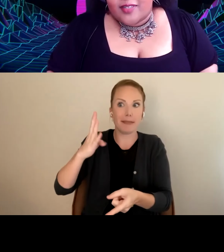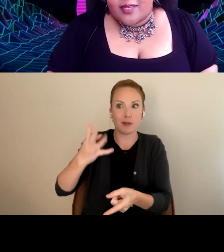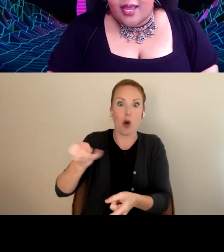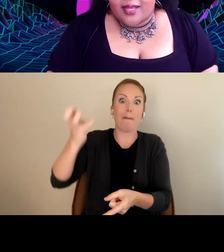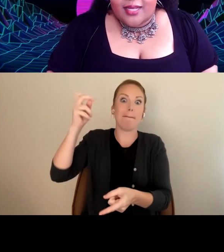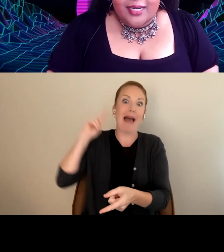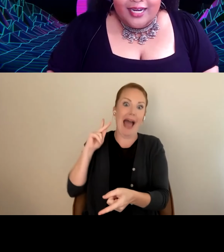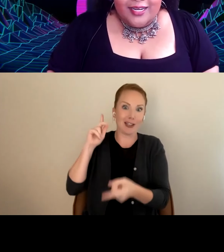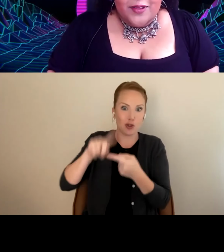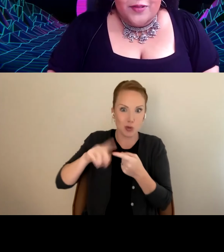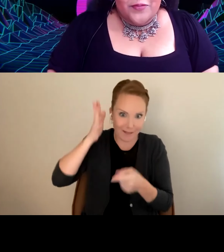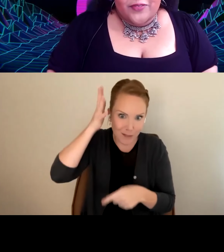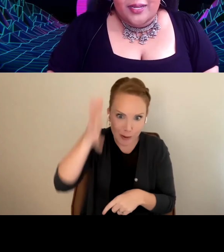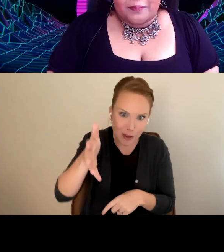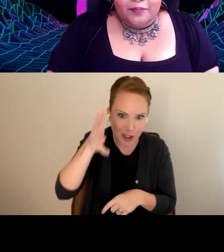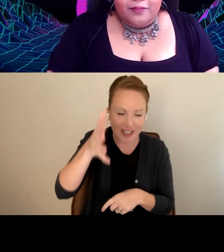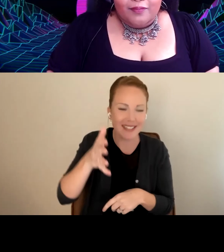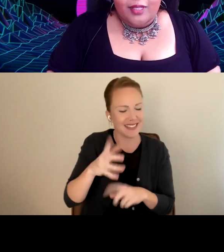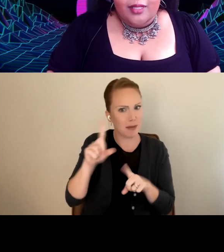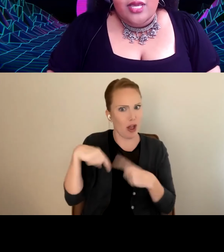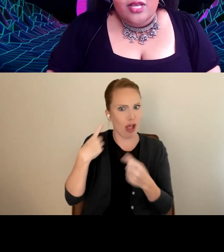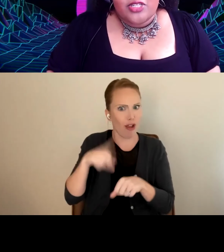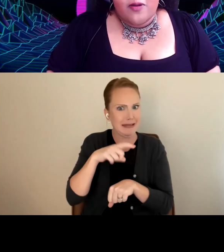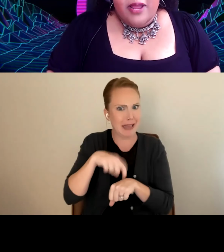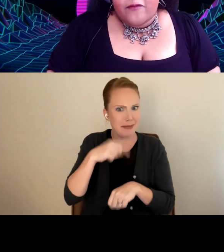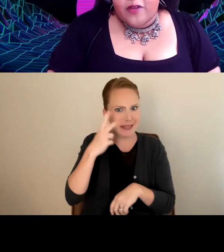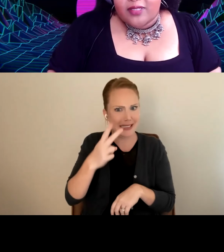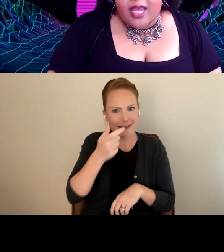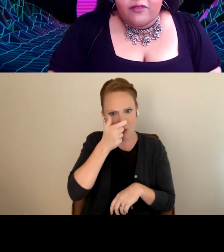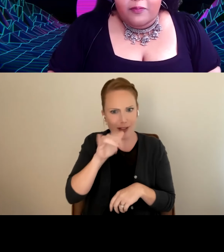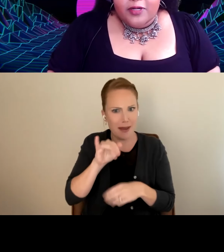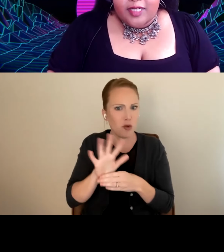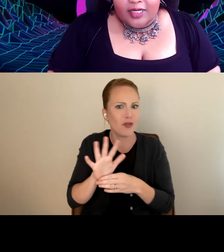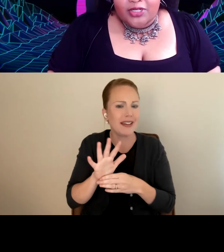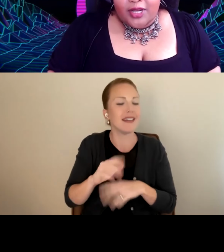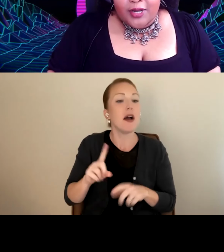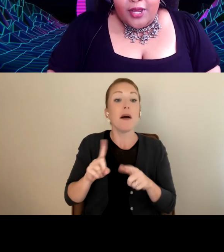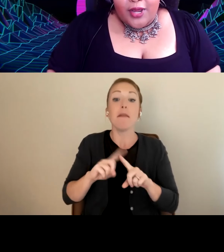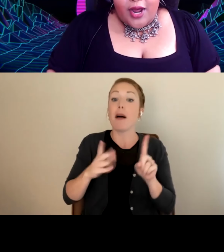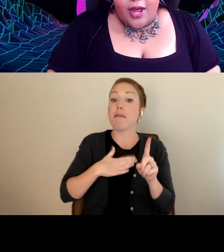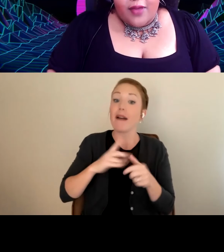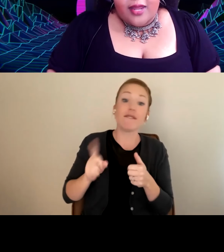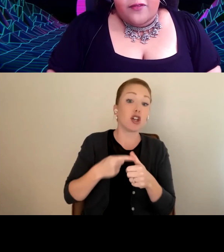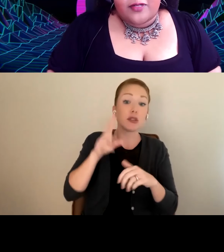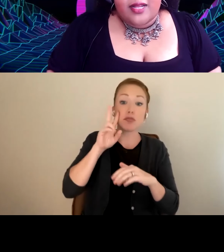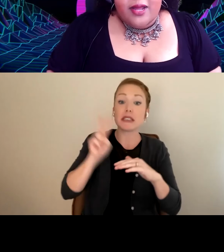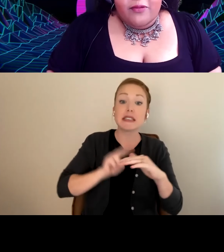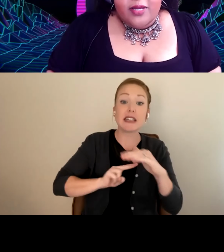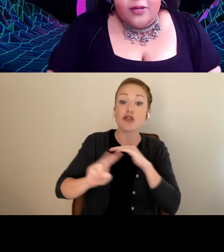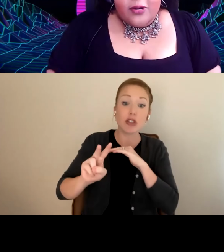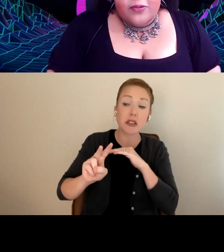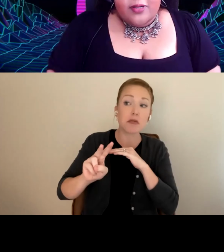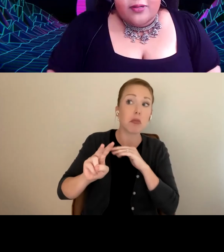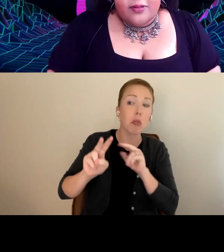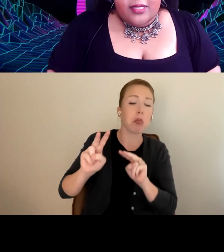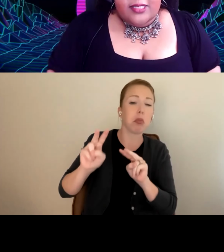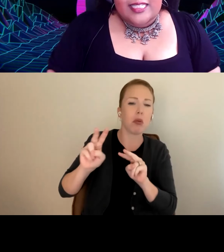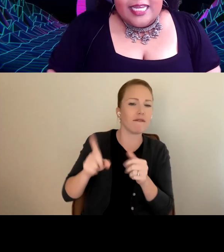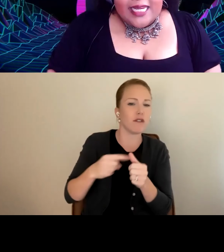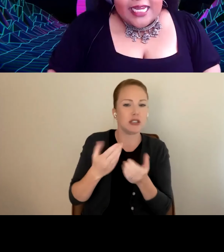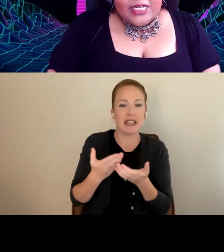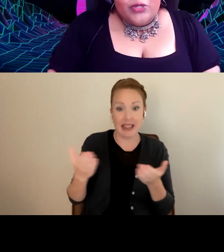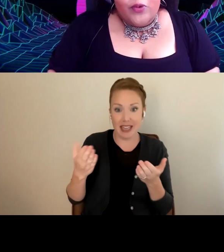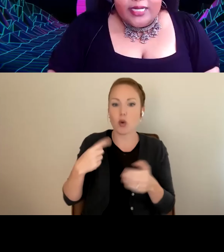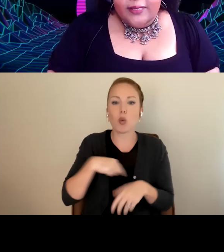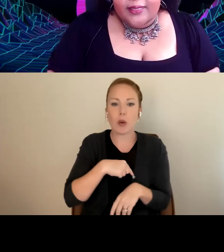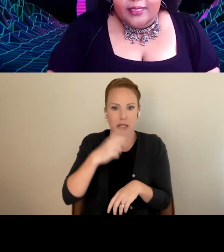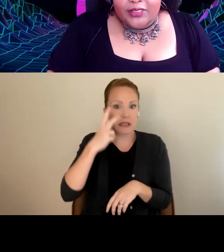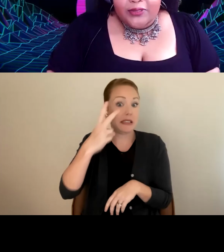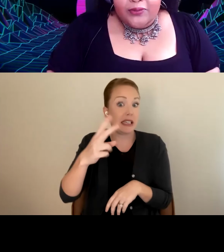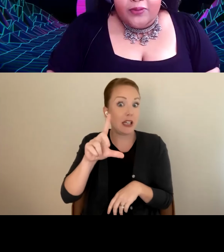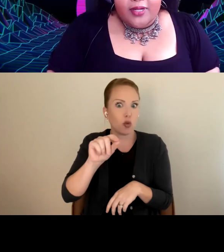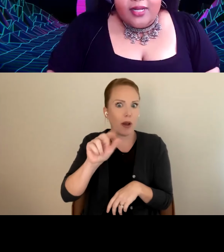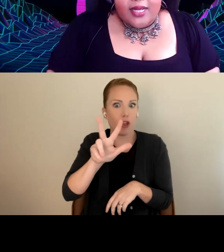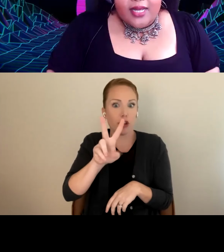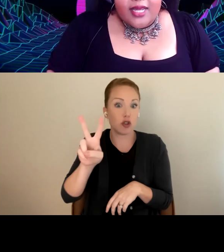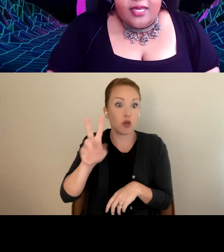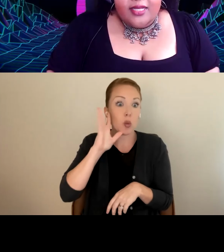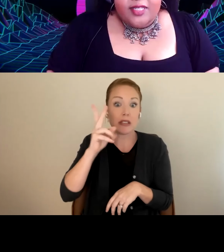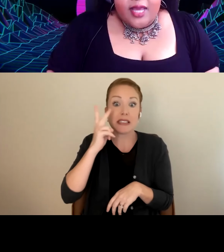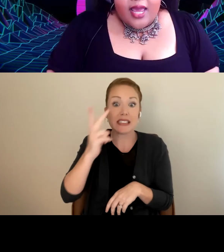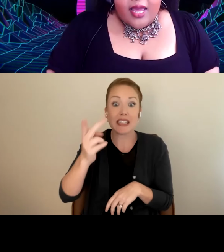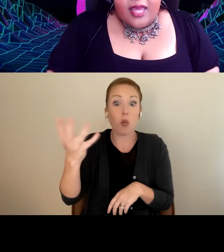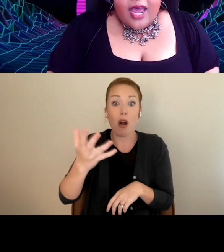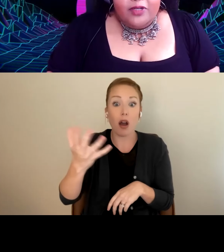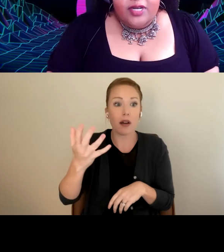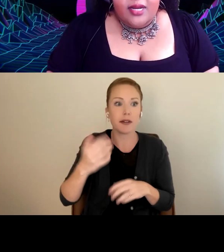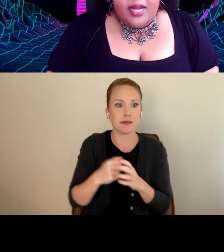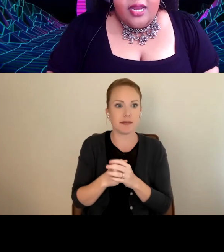seen that movie. So, my first prediction and the first thing we will see in 2032 is caption and